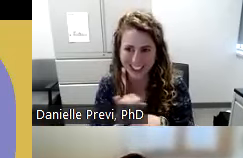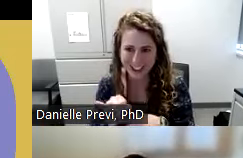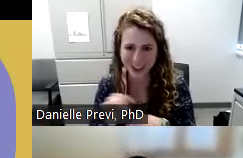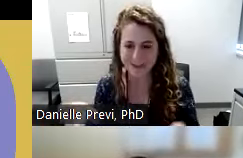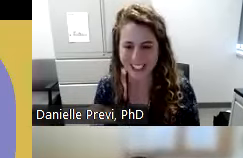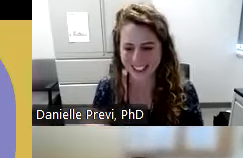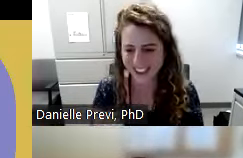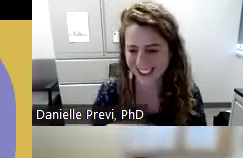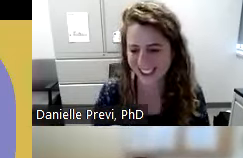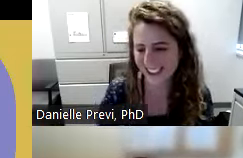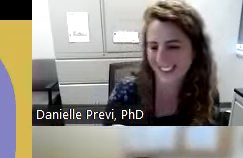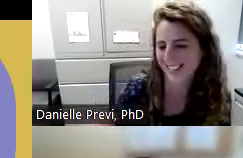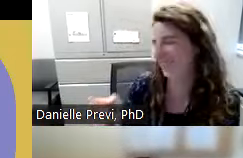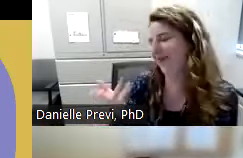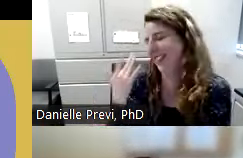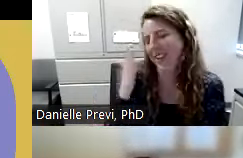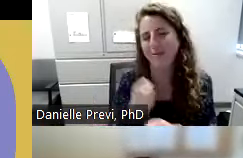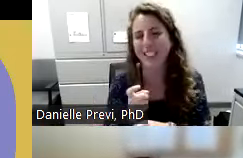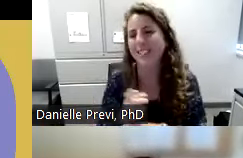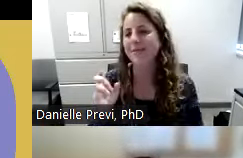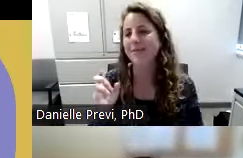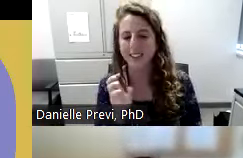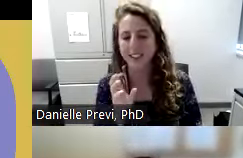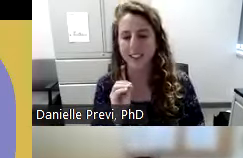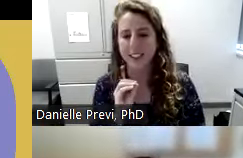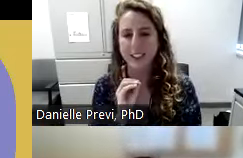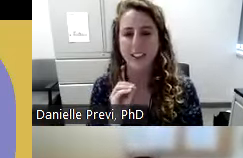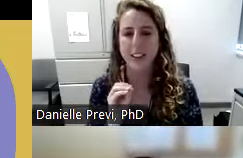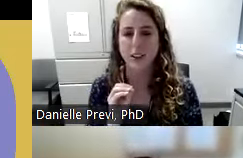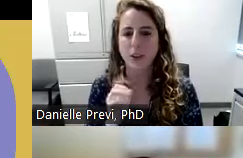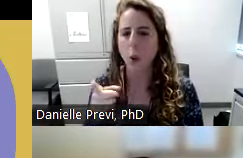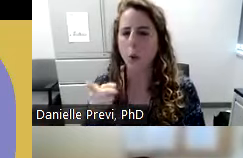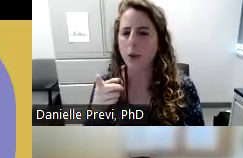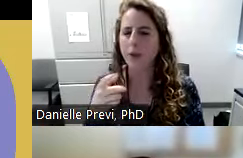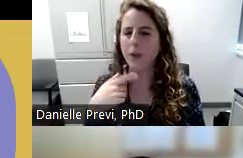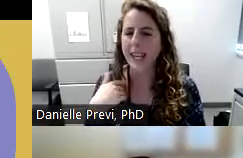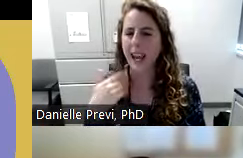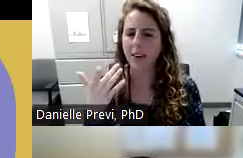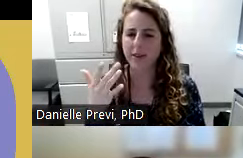Okay, come to KKI to do your internship! Shameless plug, that'll get you what you need.